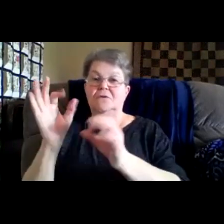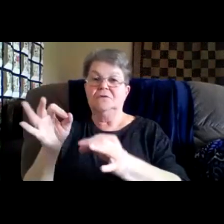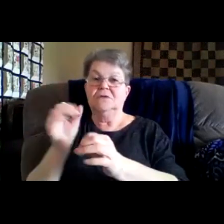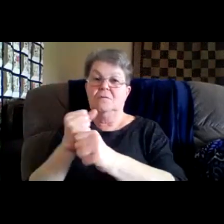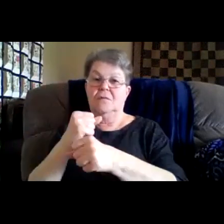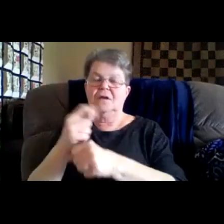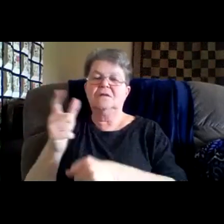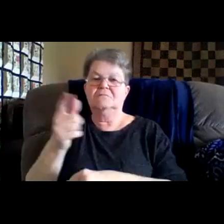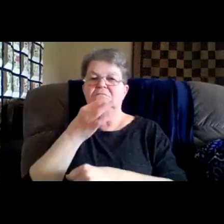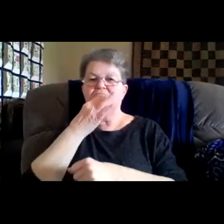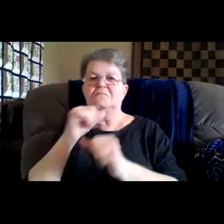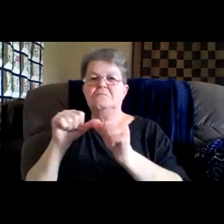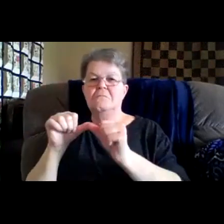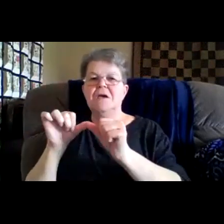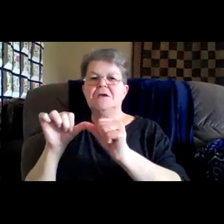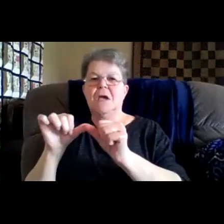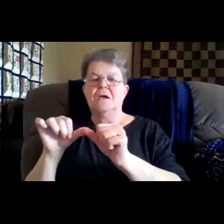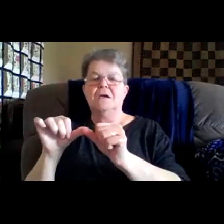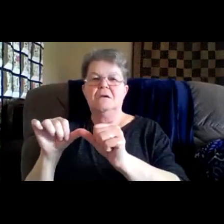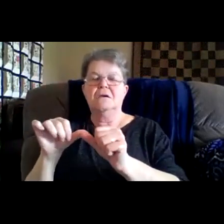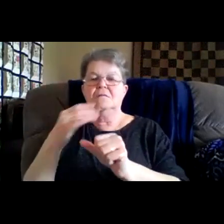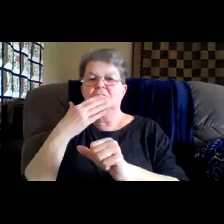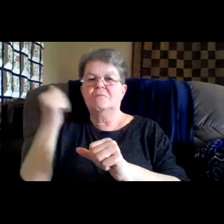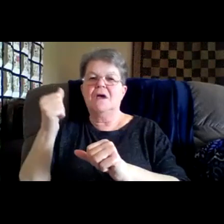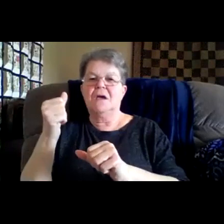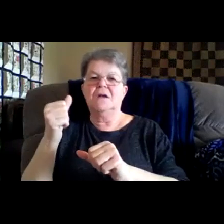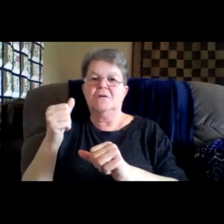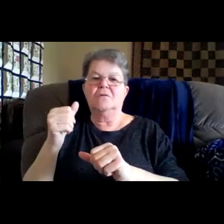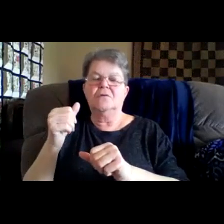are going to be able to maintain in a way better their capacity over time.